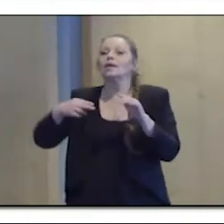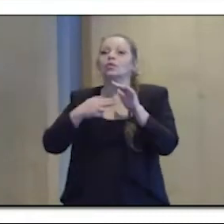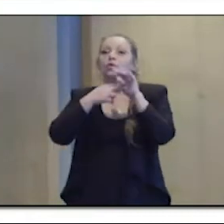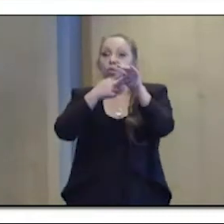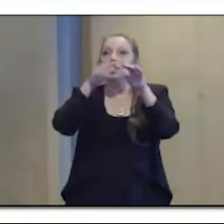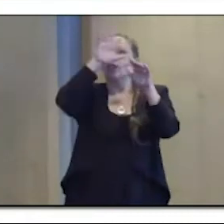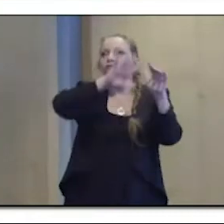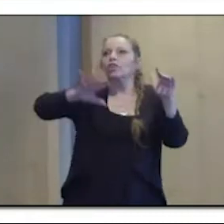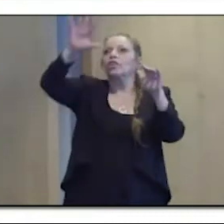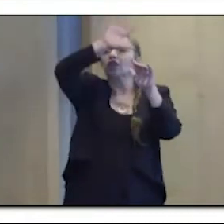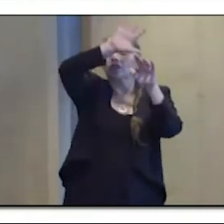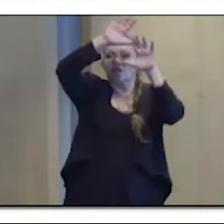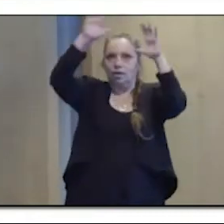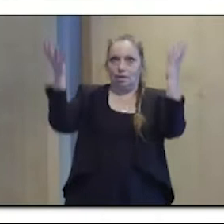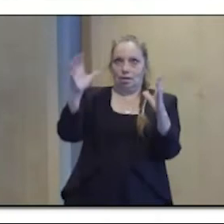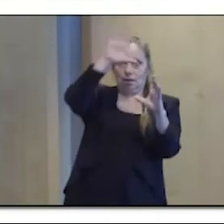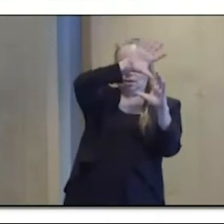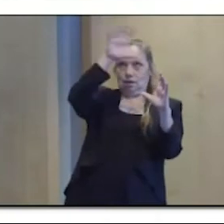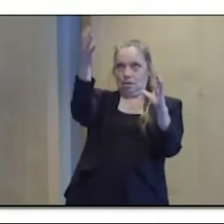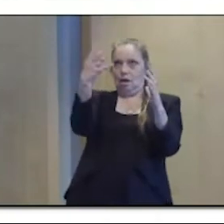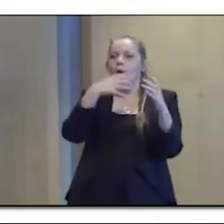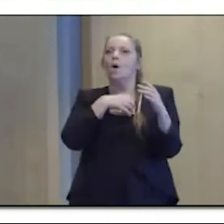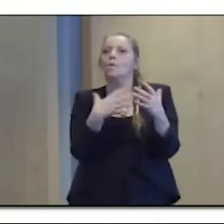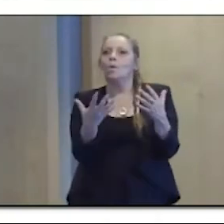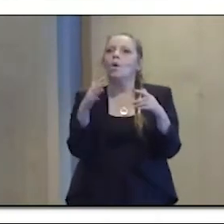so there's more trees in the northern, well more plants in the northern hemisphere there's not as